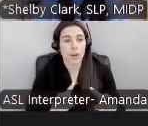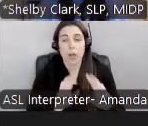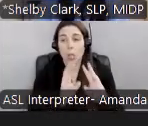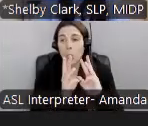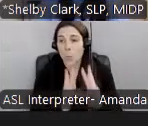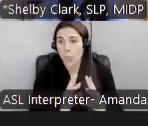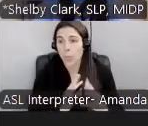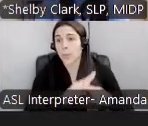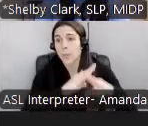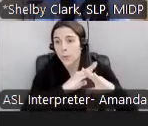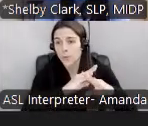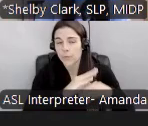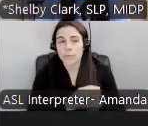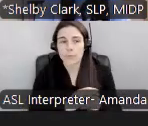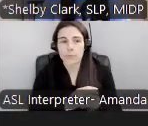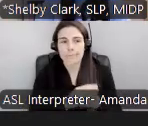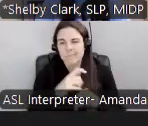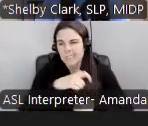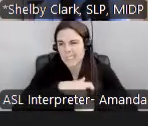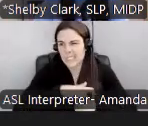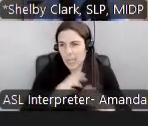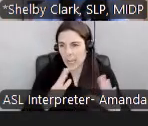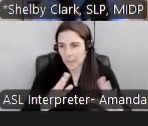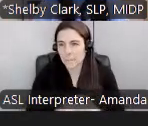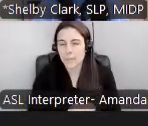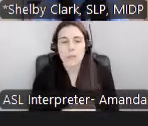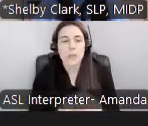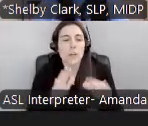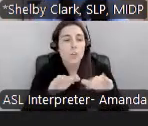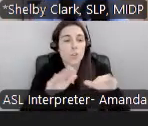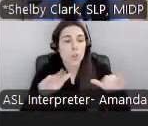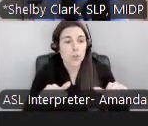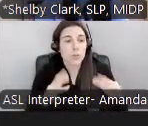simplify, we see those phonological processes in spoken